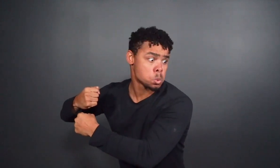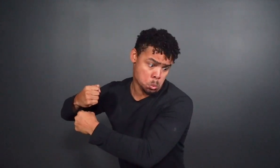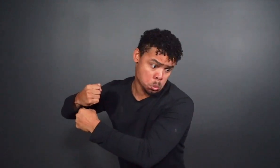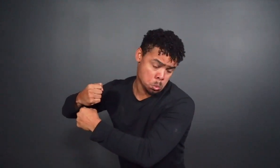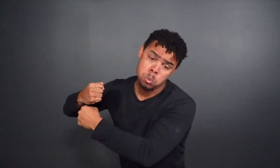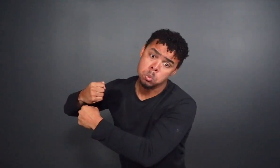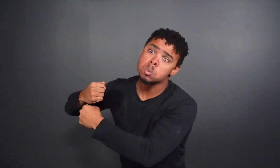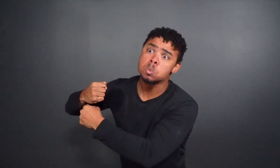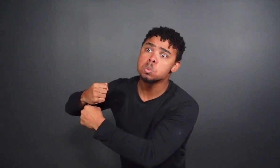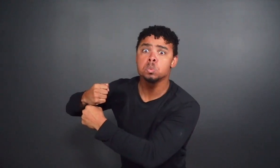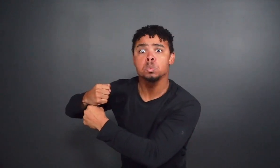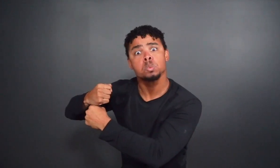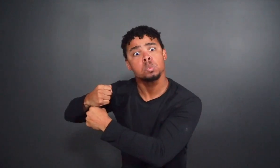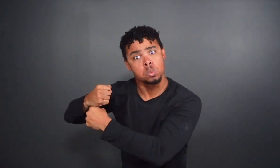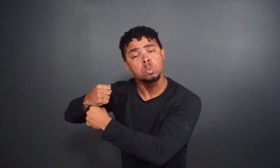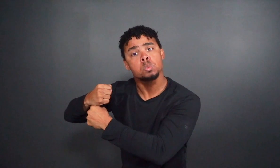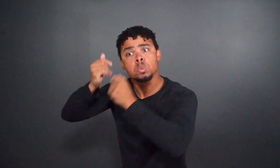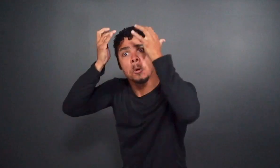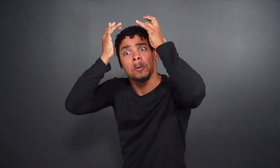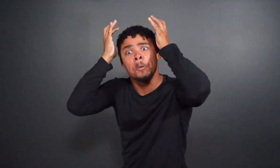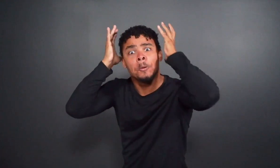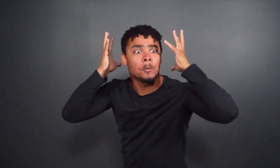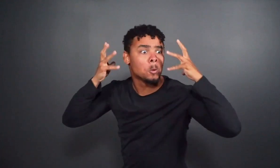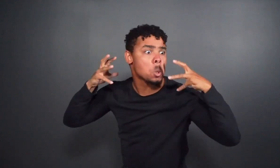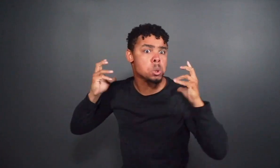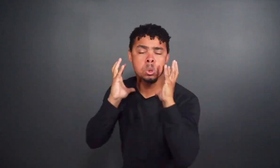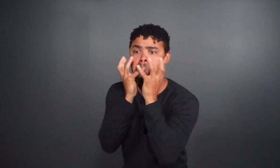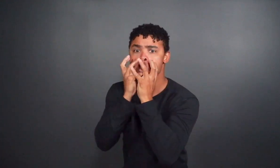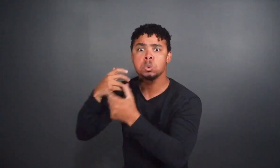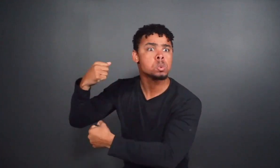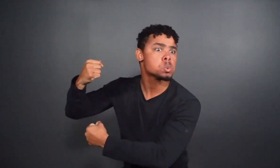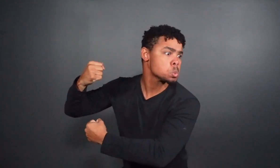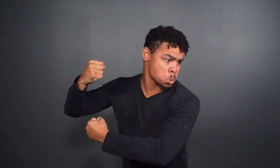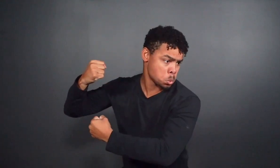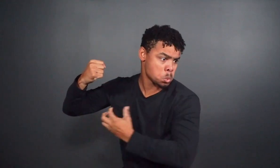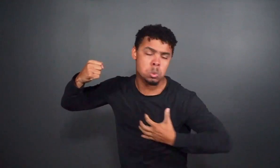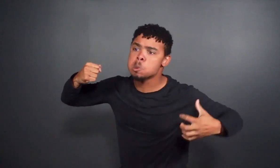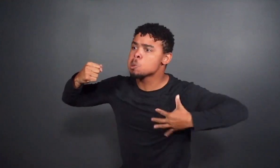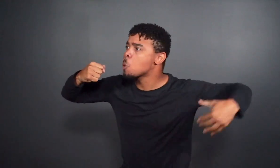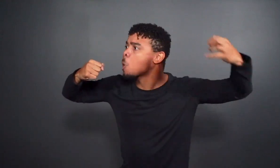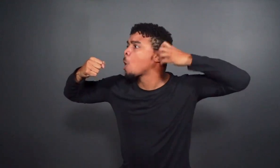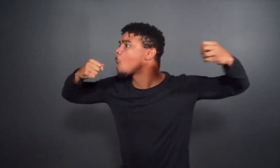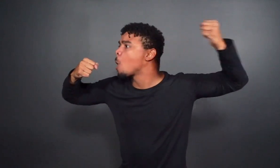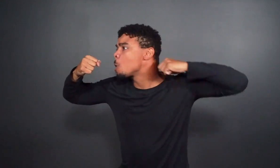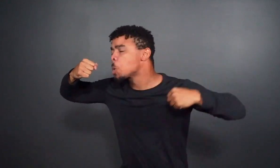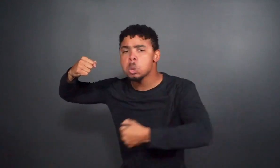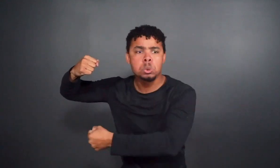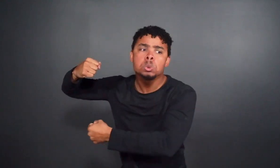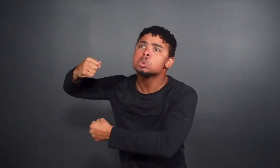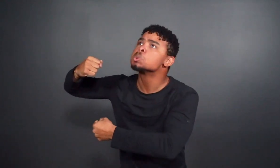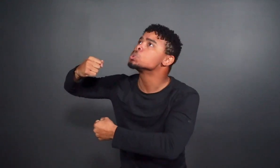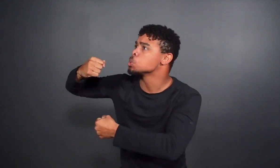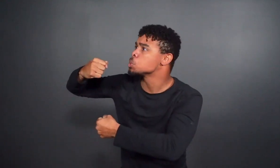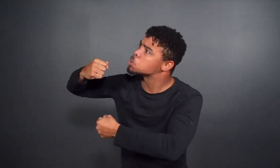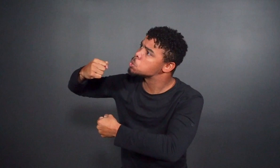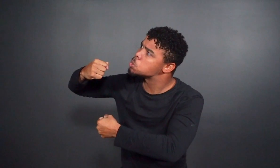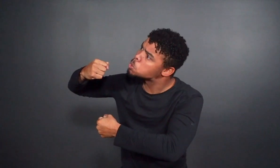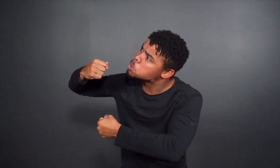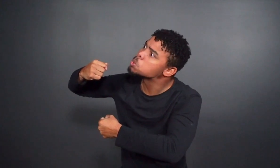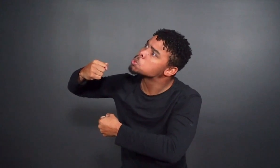SUBJECT Pauses, holding onto a tree, taking in surroundings with curiosity. SUBJECT scratches at chest and head. SUBJECT sees: